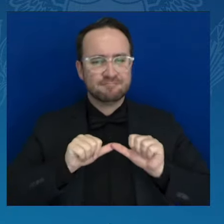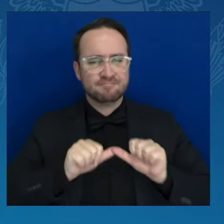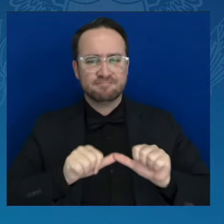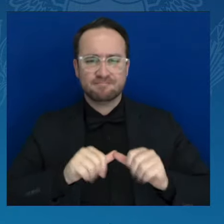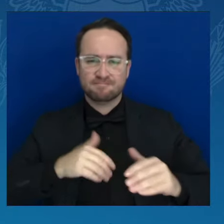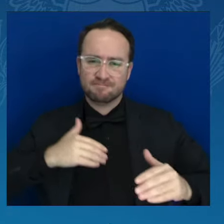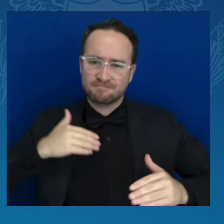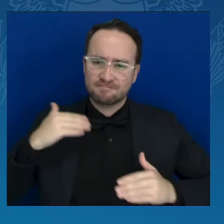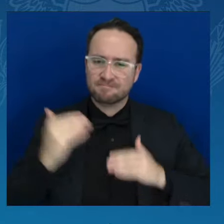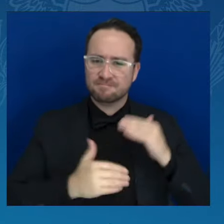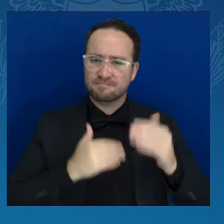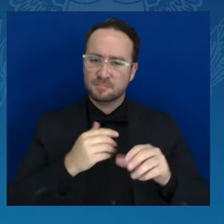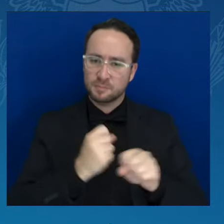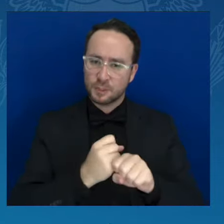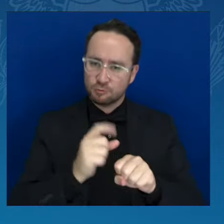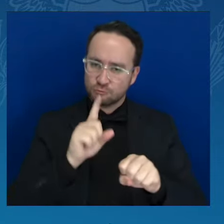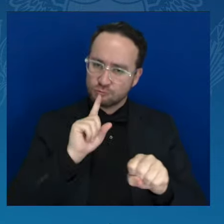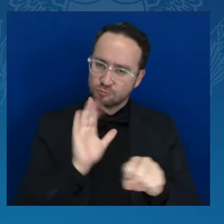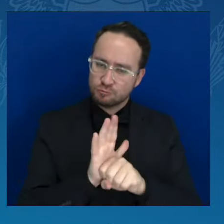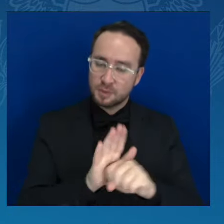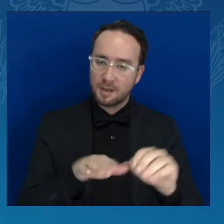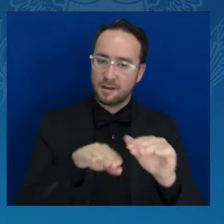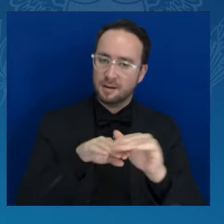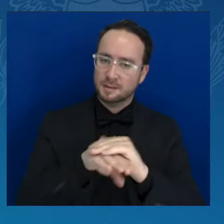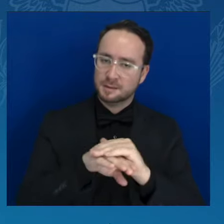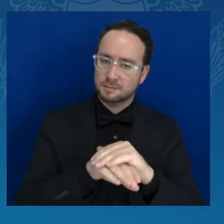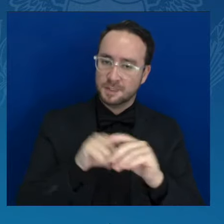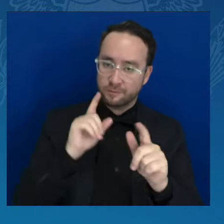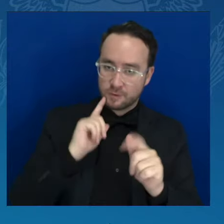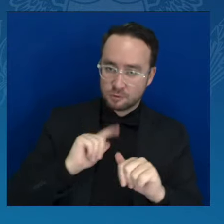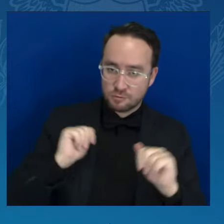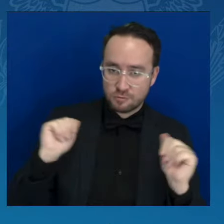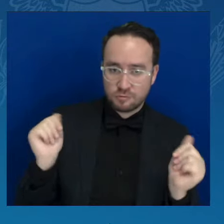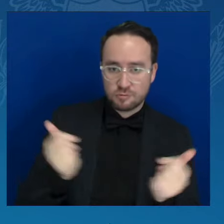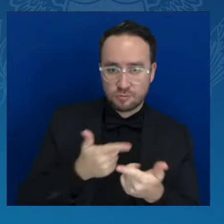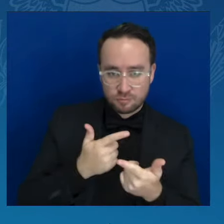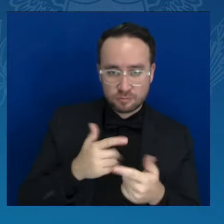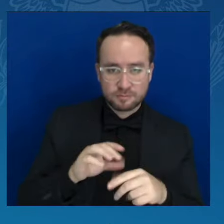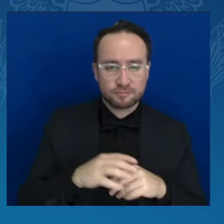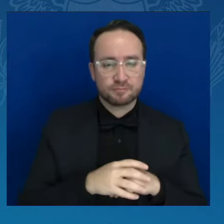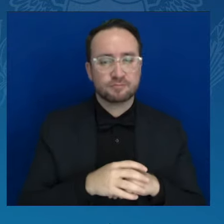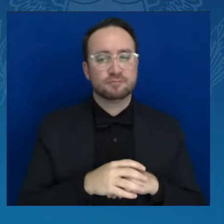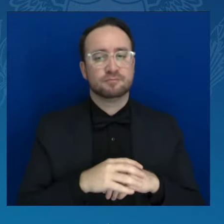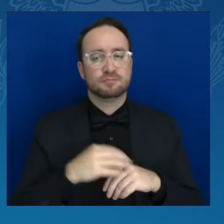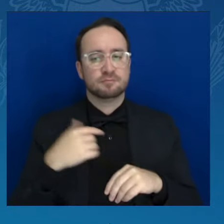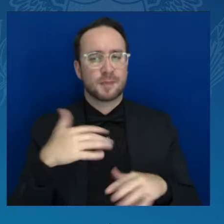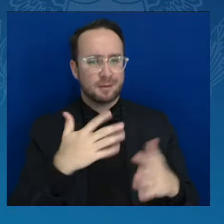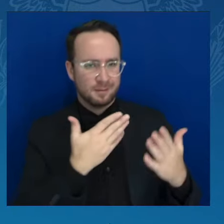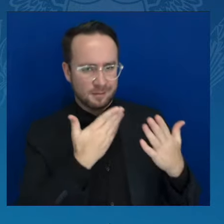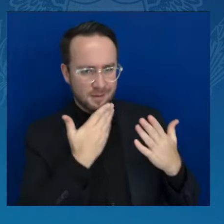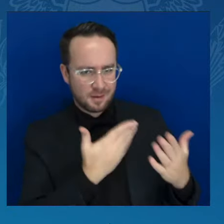I want to sticking with the issue of climate and the environment. I'm going to turn next to our deputy national climate adviser,